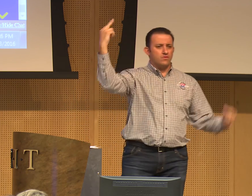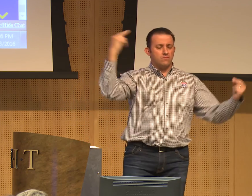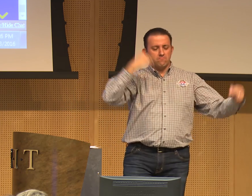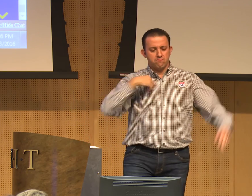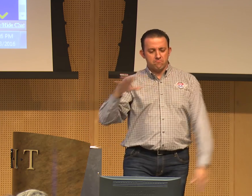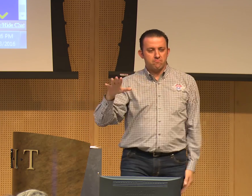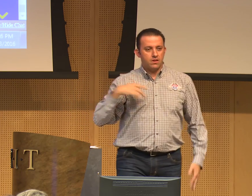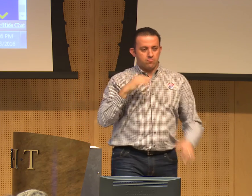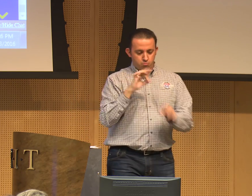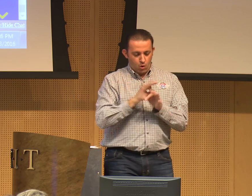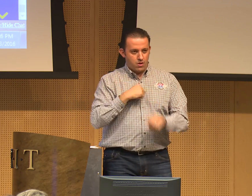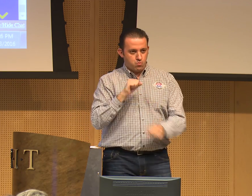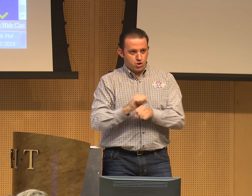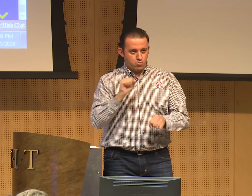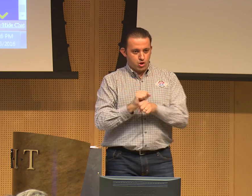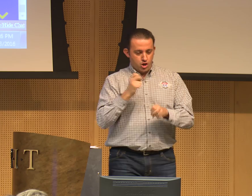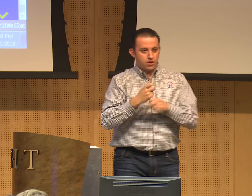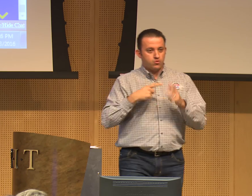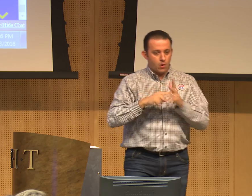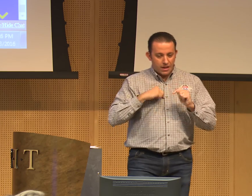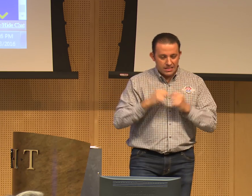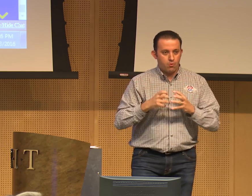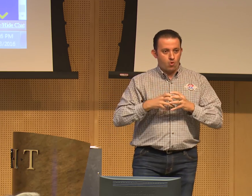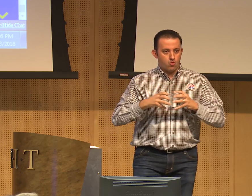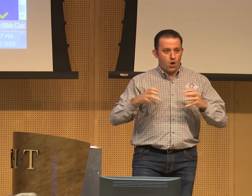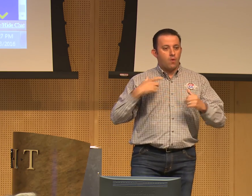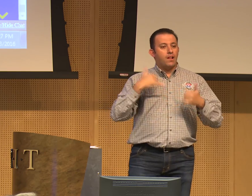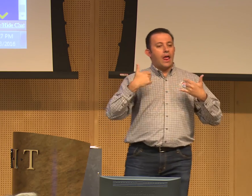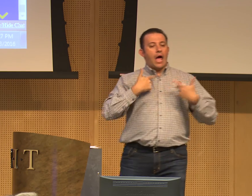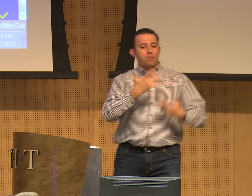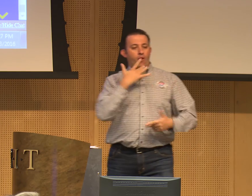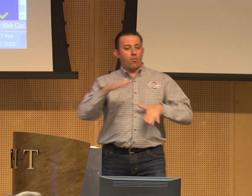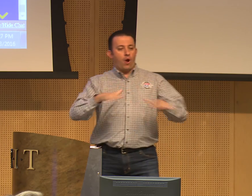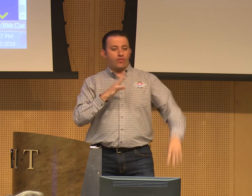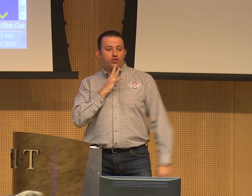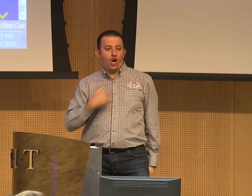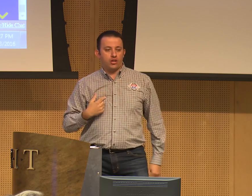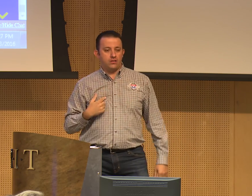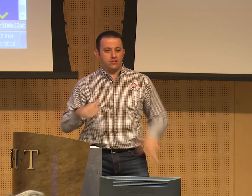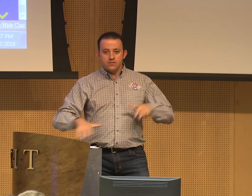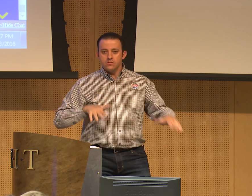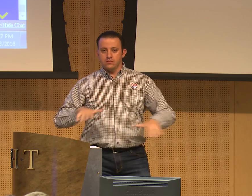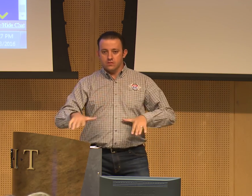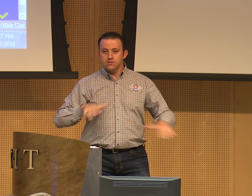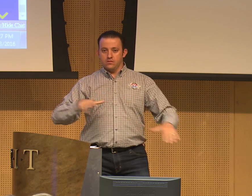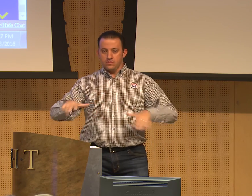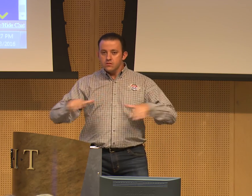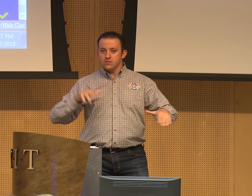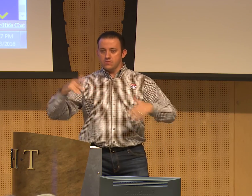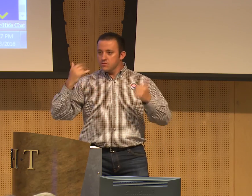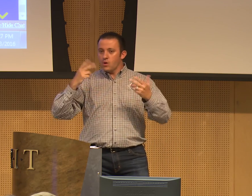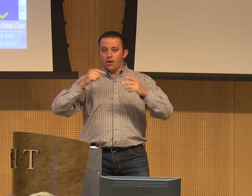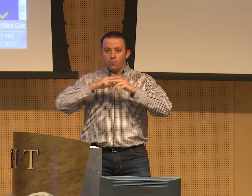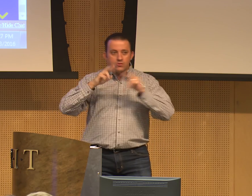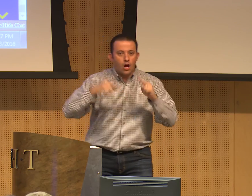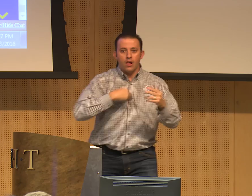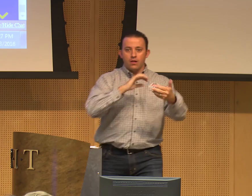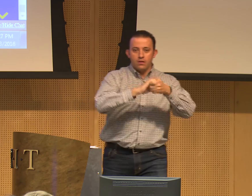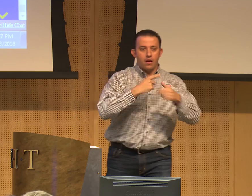in the beginning of my business relationship. I worked hard. I worked hard to make sure my team worked hard. I walked the walk, and I talked it, right?